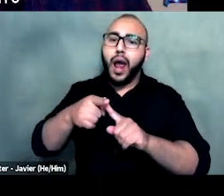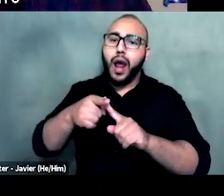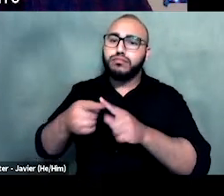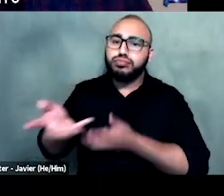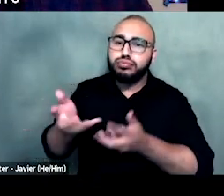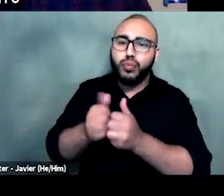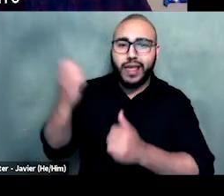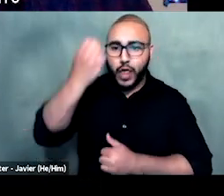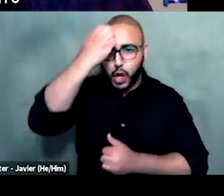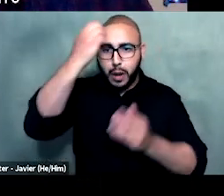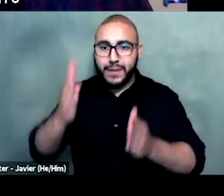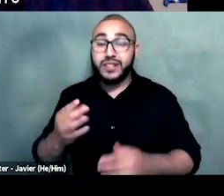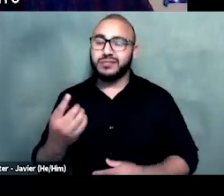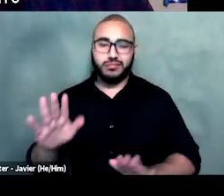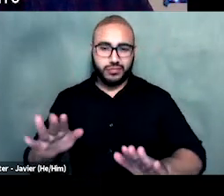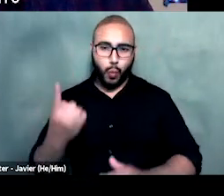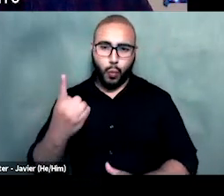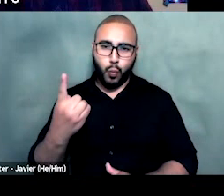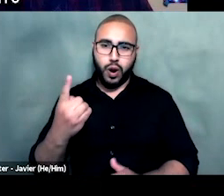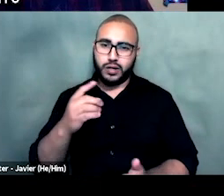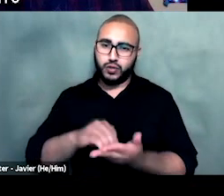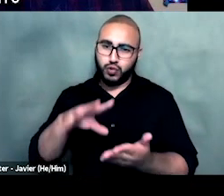student one time asked me what, you know, when you talk about the history of Native